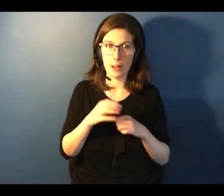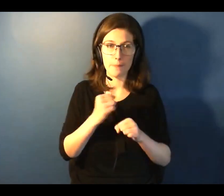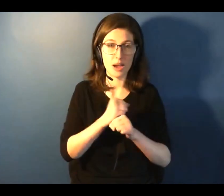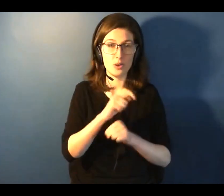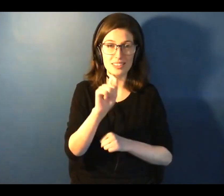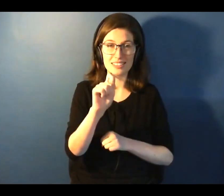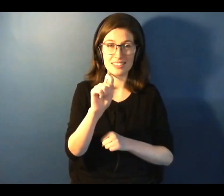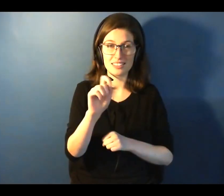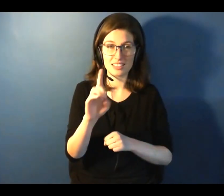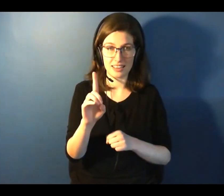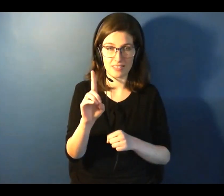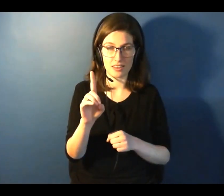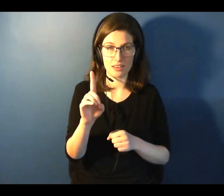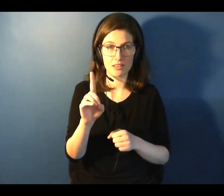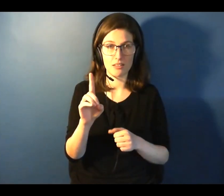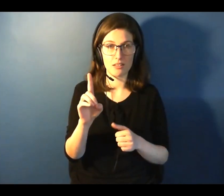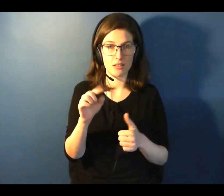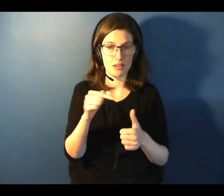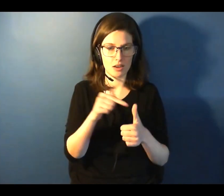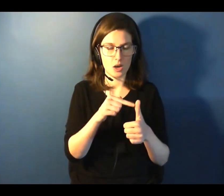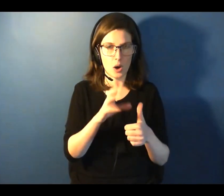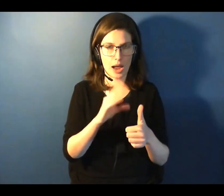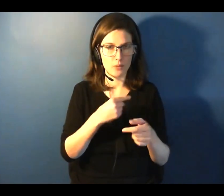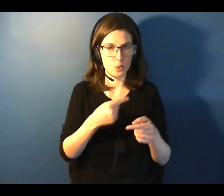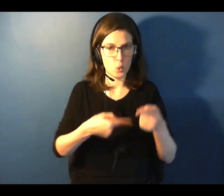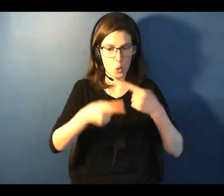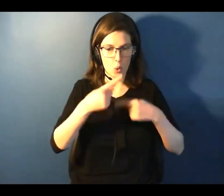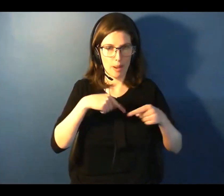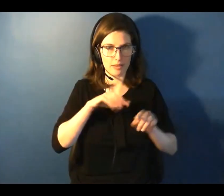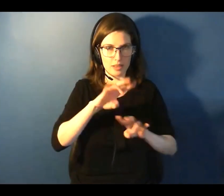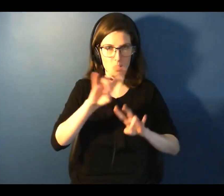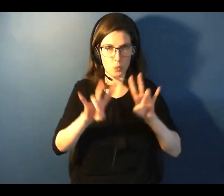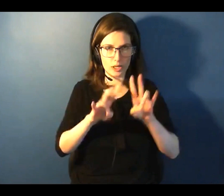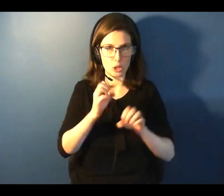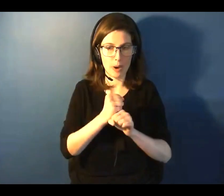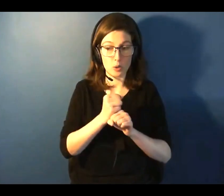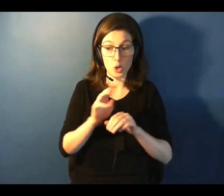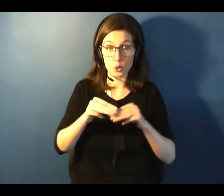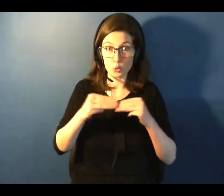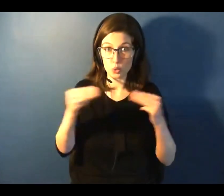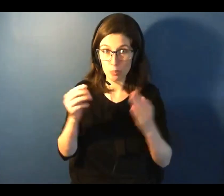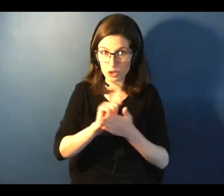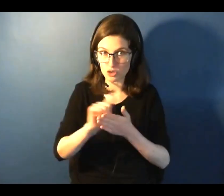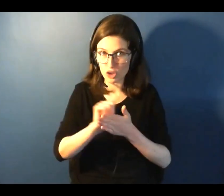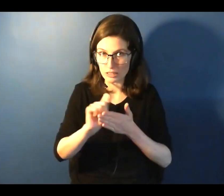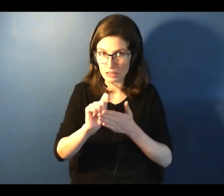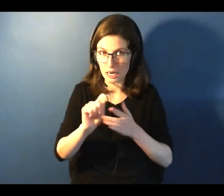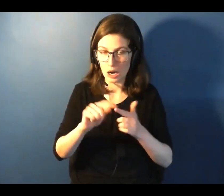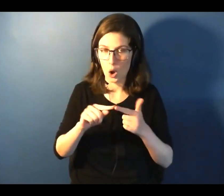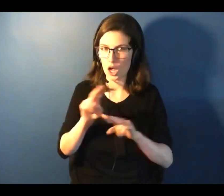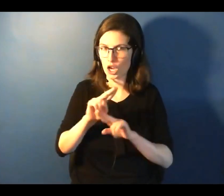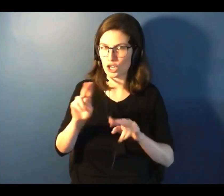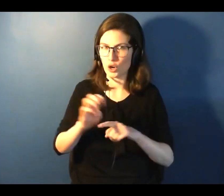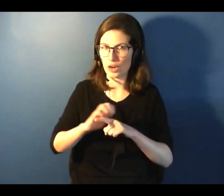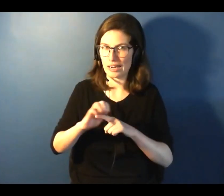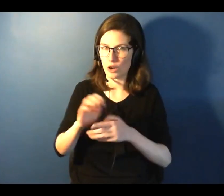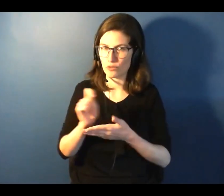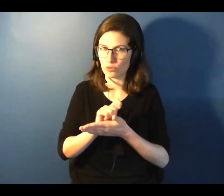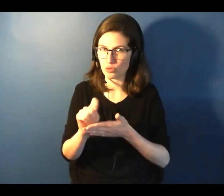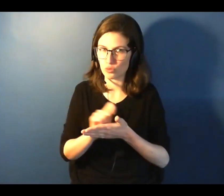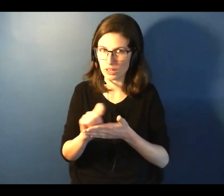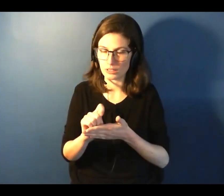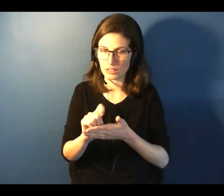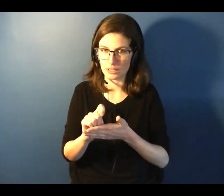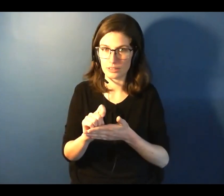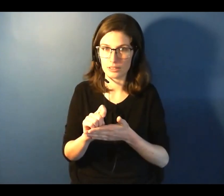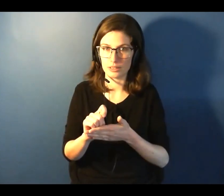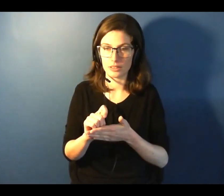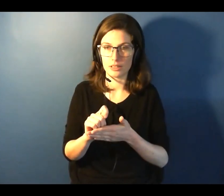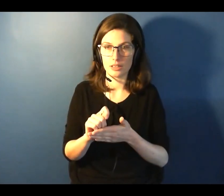goes maybe to that question of overwritten versus underwritten. I guess where